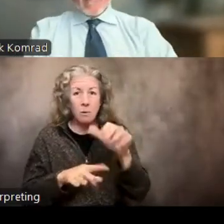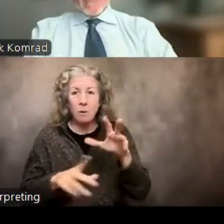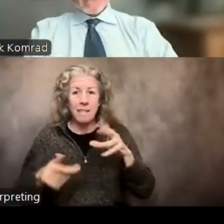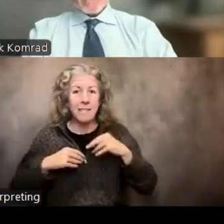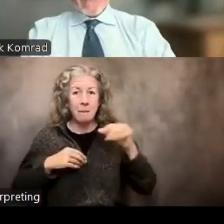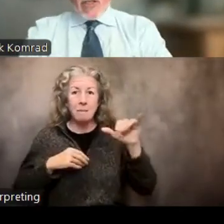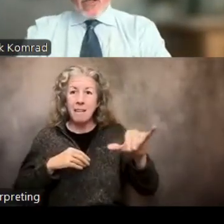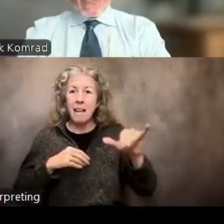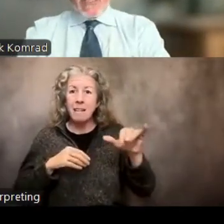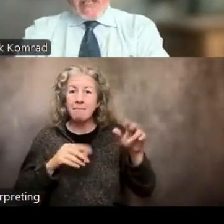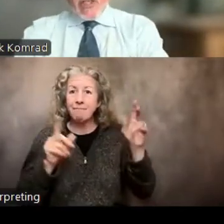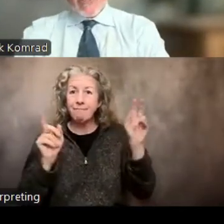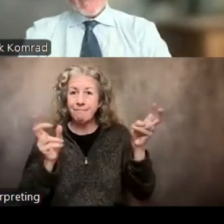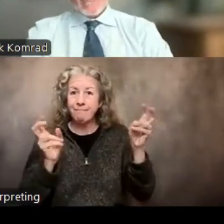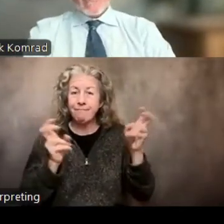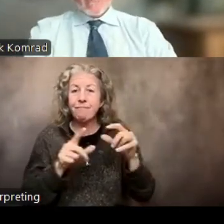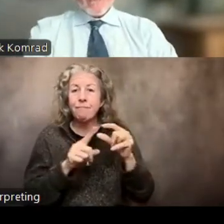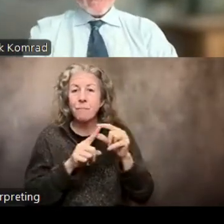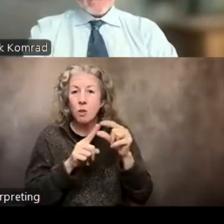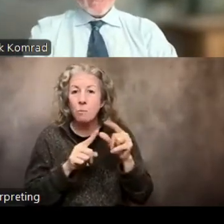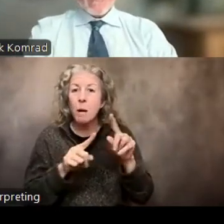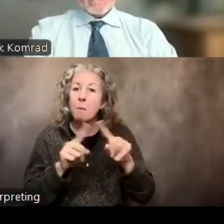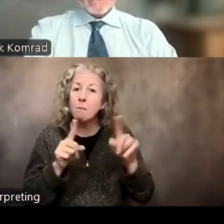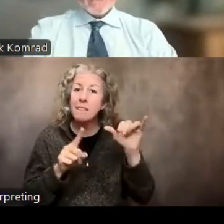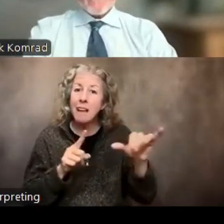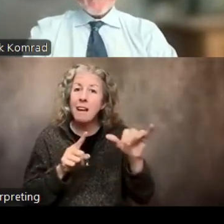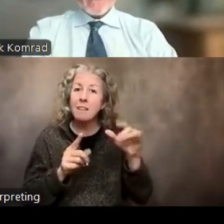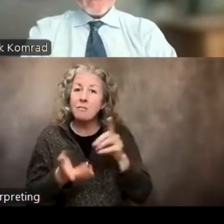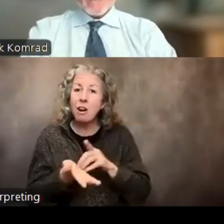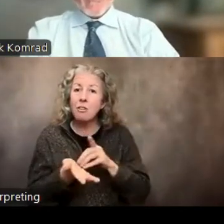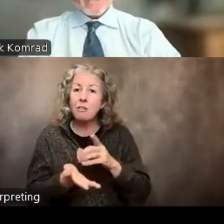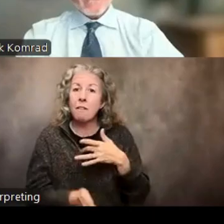this particular clinician thought, Jennifer guardiani